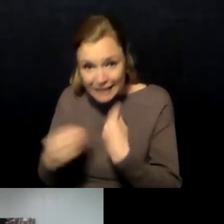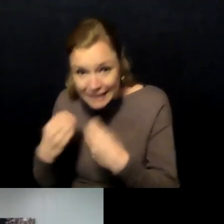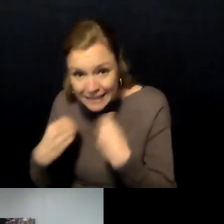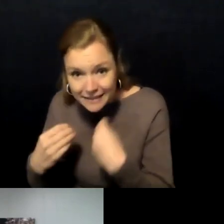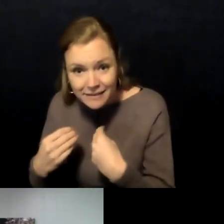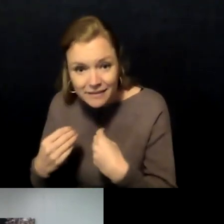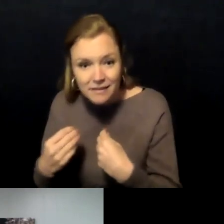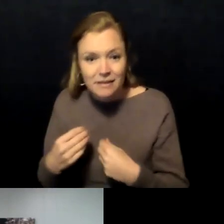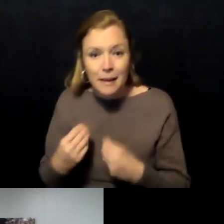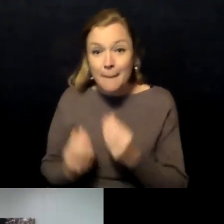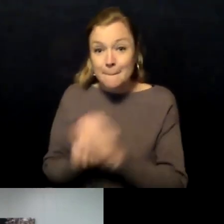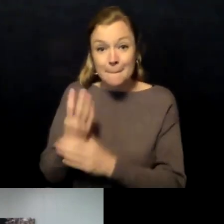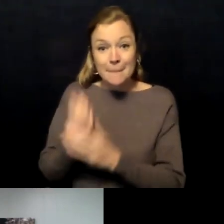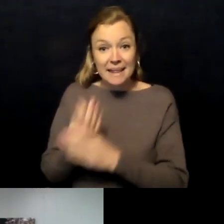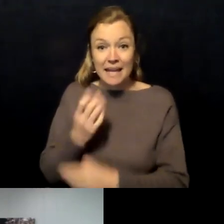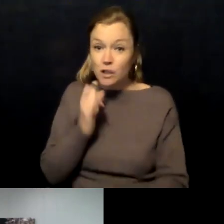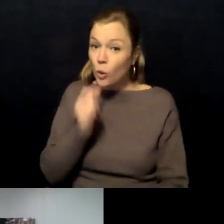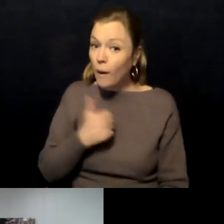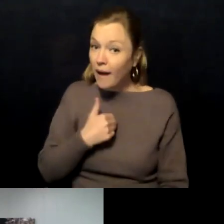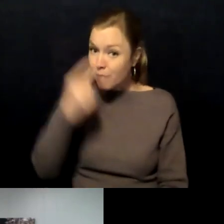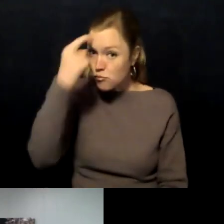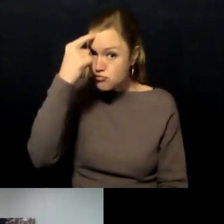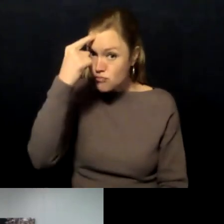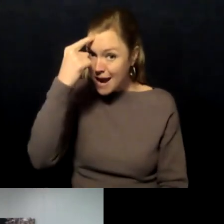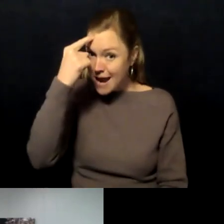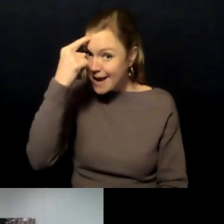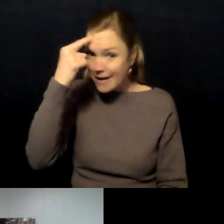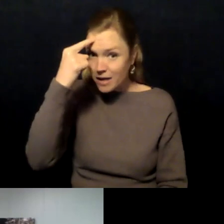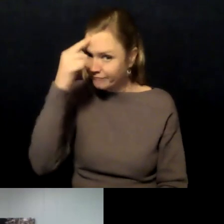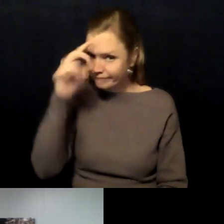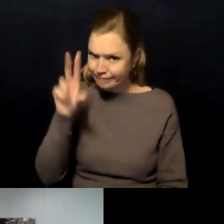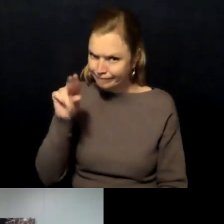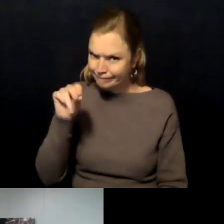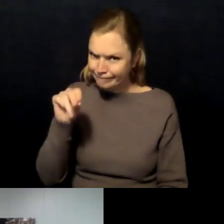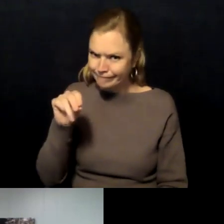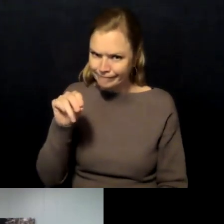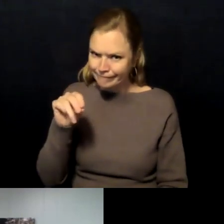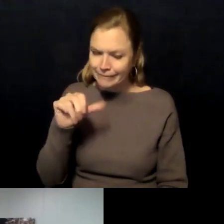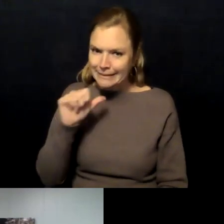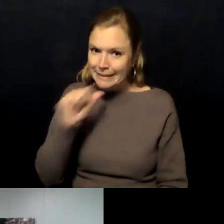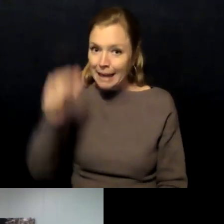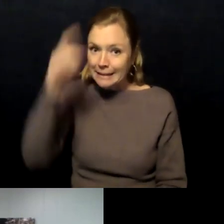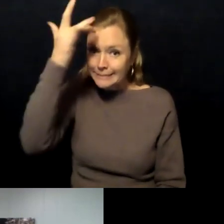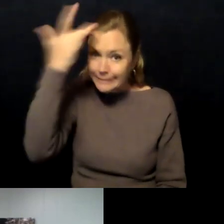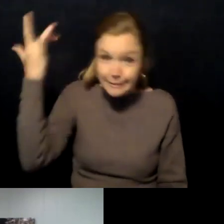plants may not have brains, but they've really come up with some